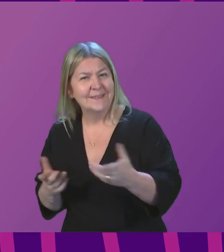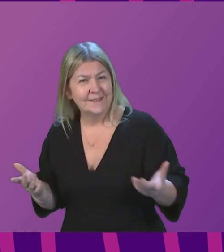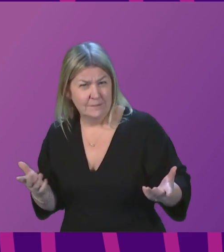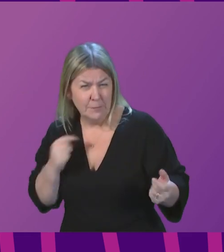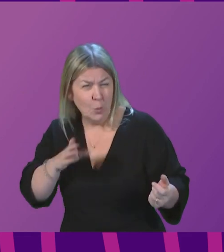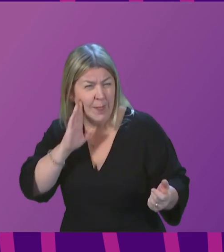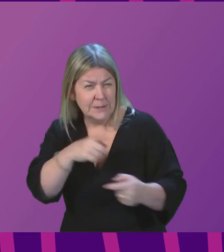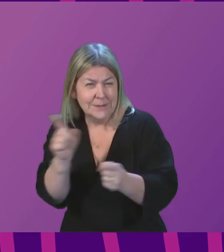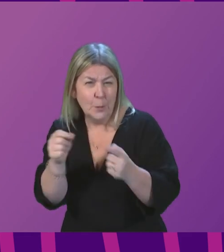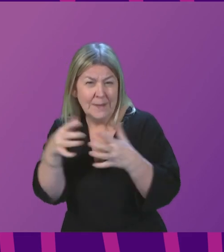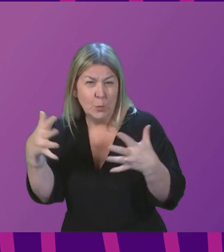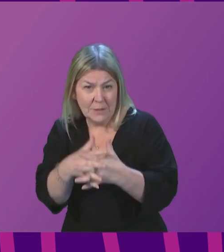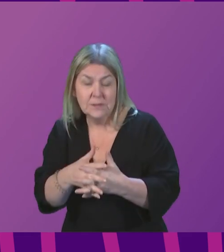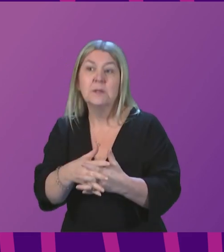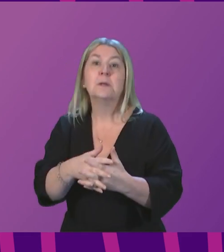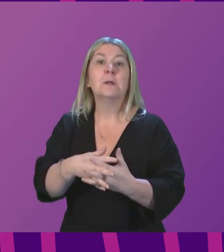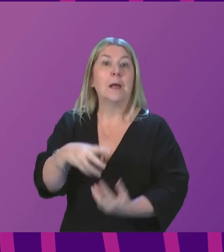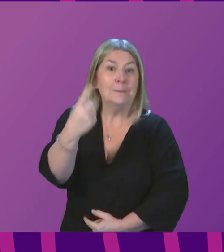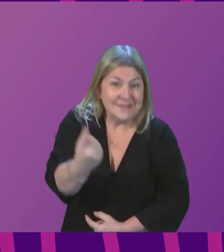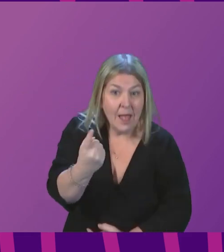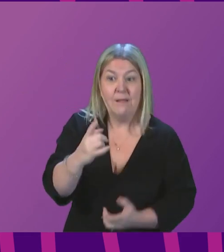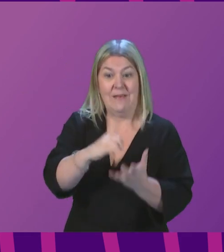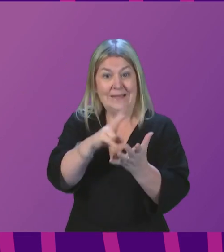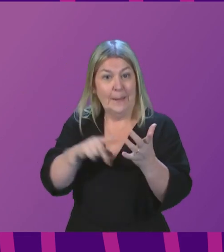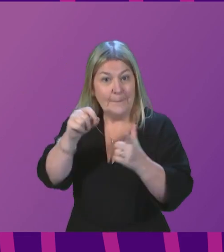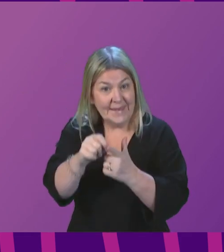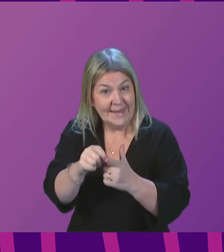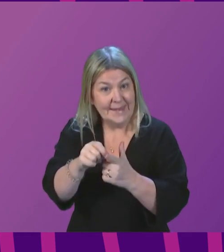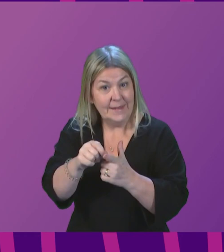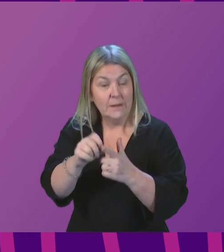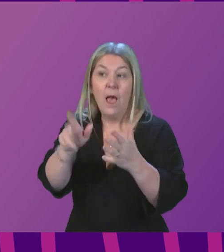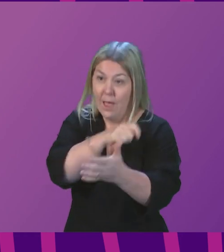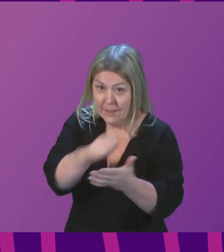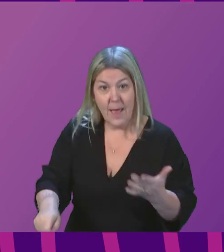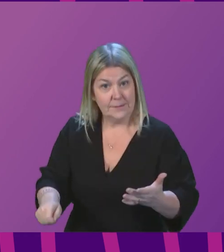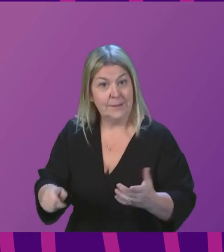to him, when he, an elected SNP representative, said that the restrictions that were imposed